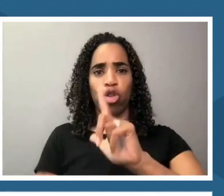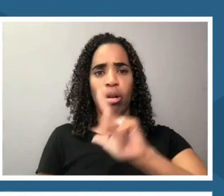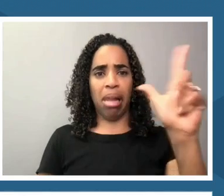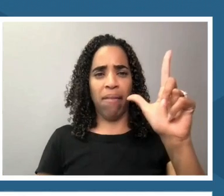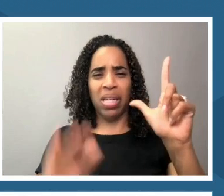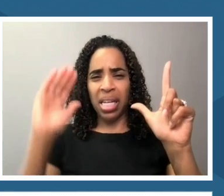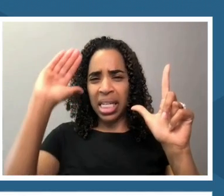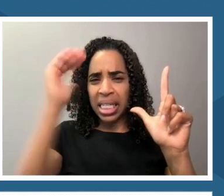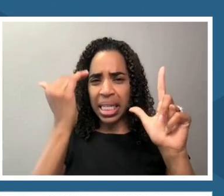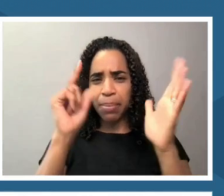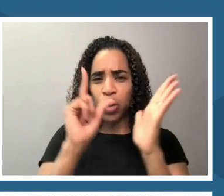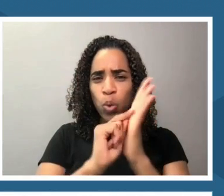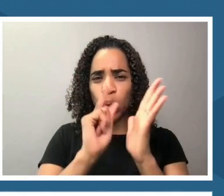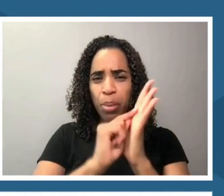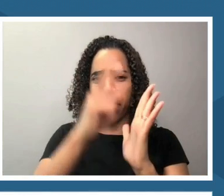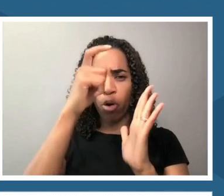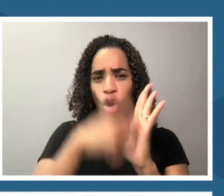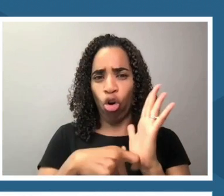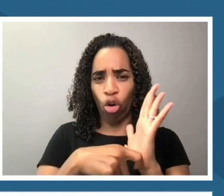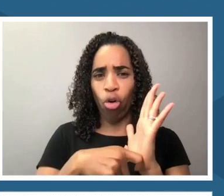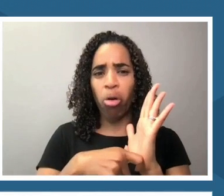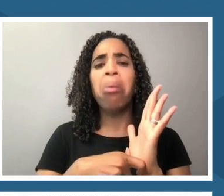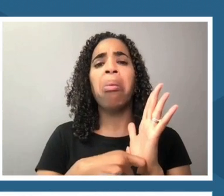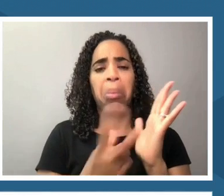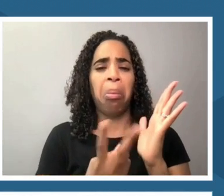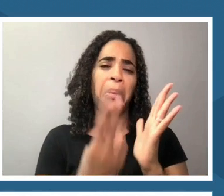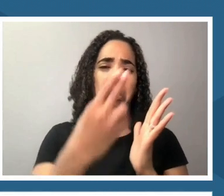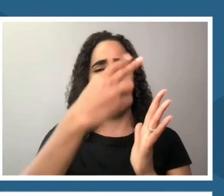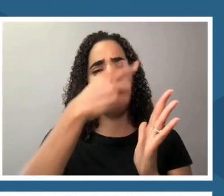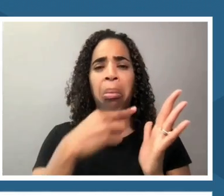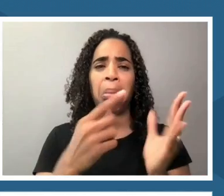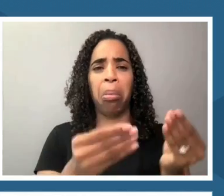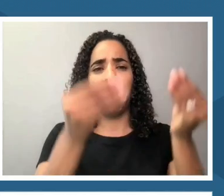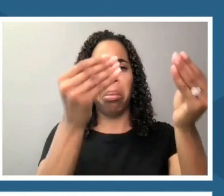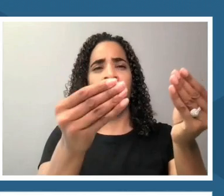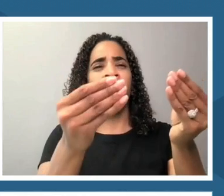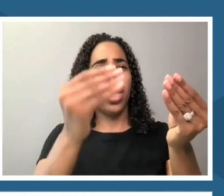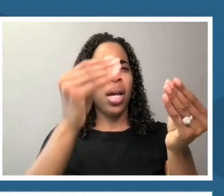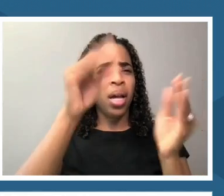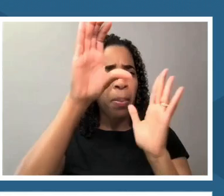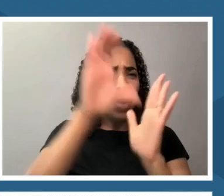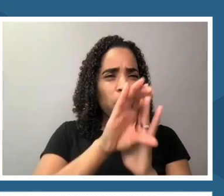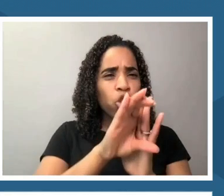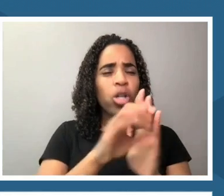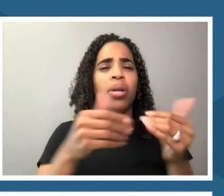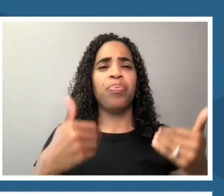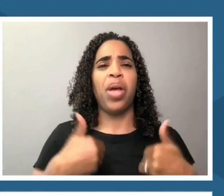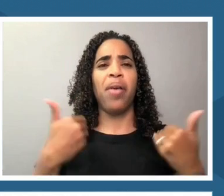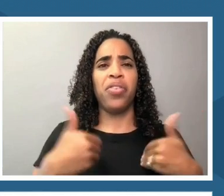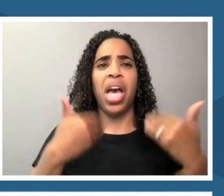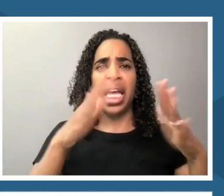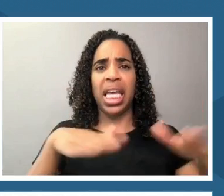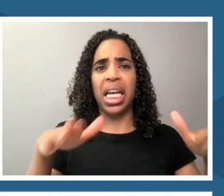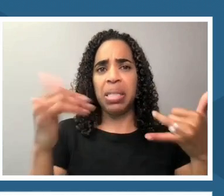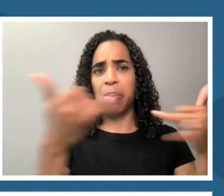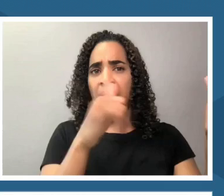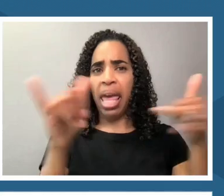article clipping i see um an illustration of young children playing